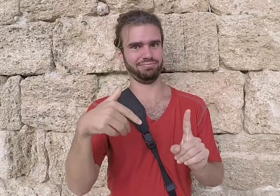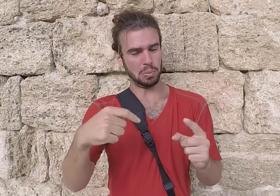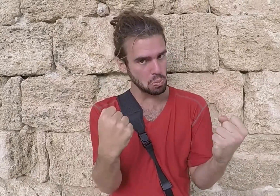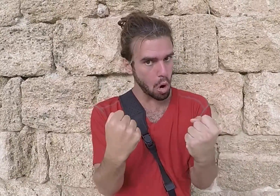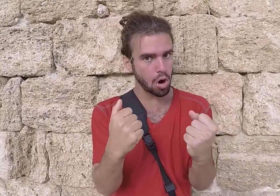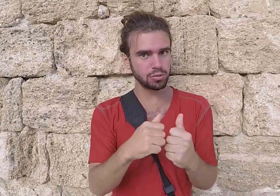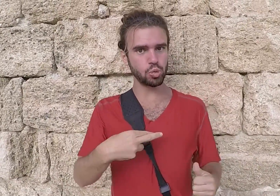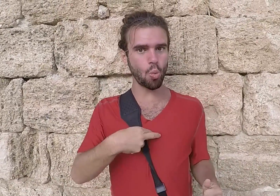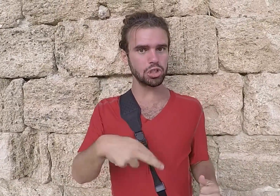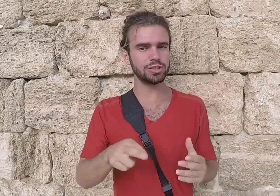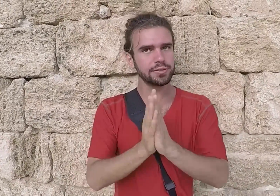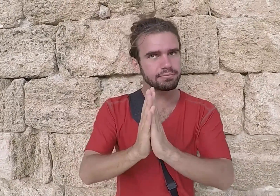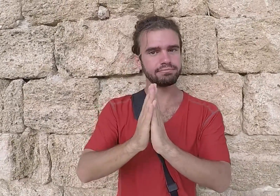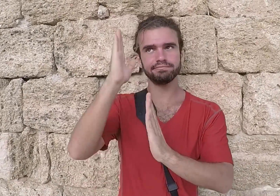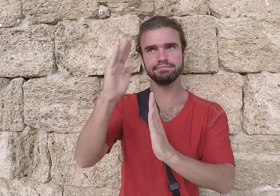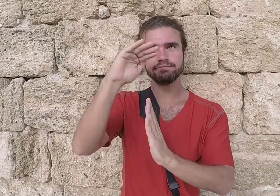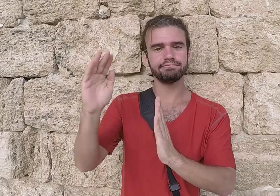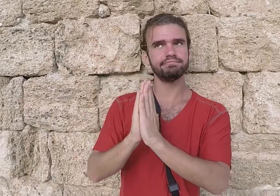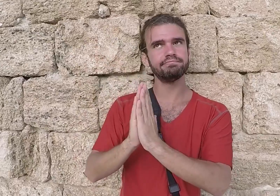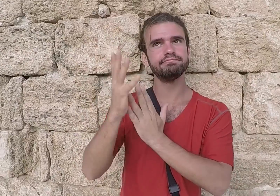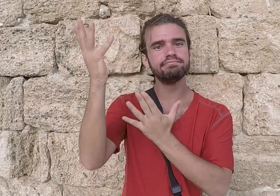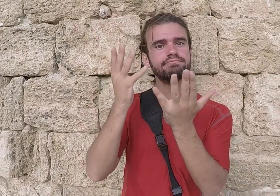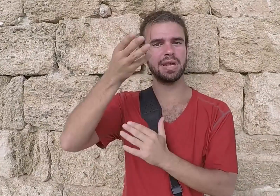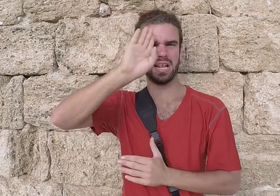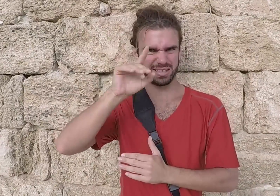With Roman Catholics estimated at 95-98% of the population!